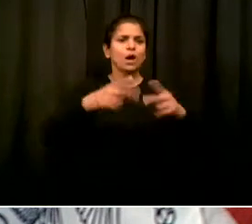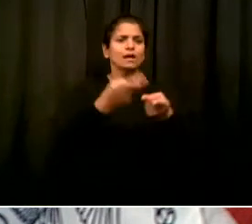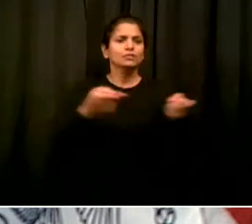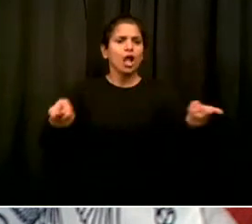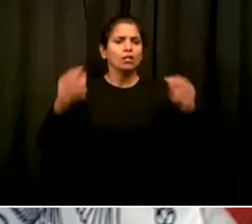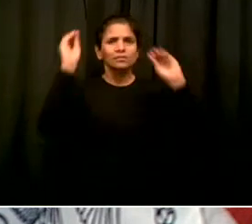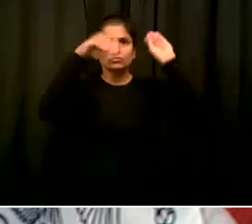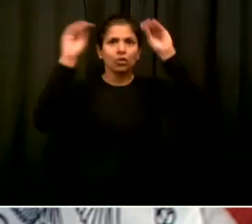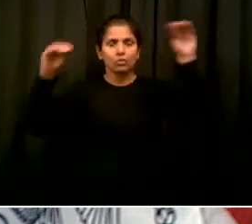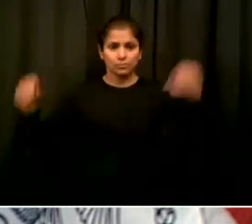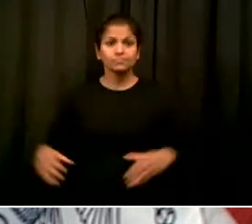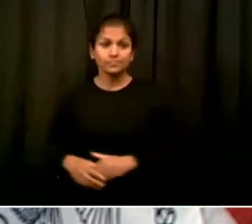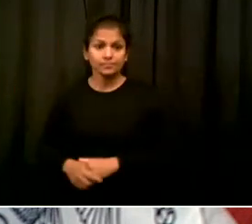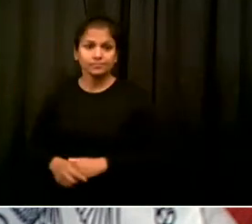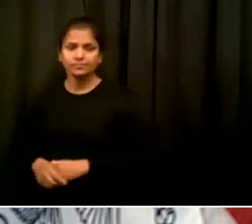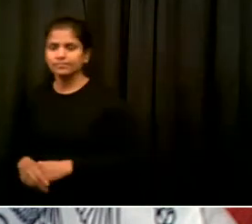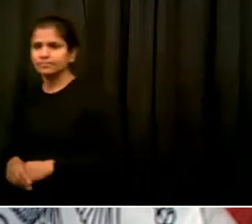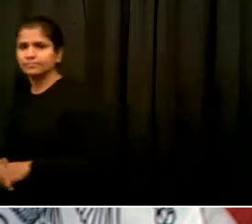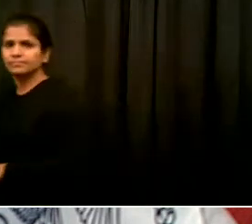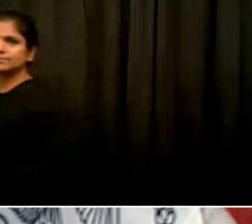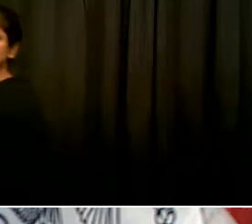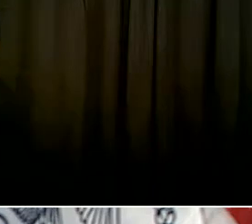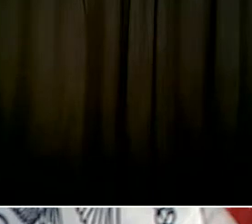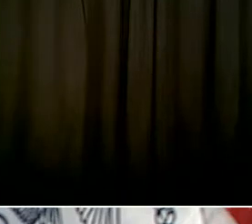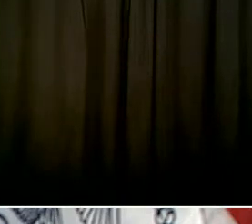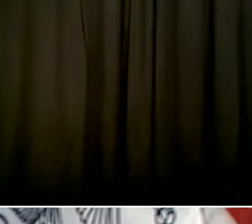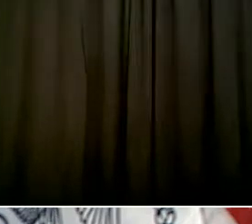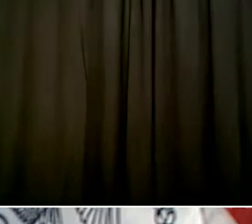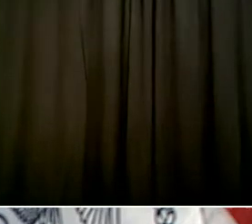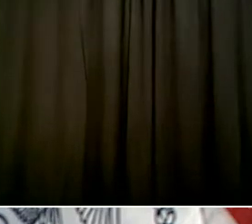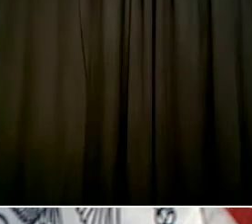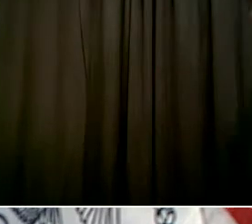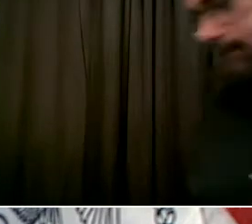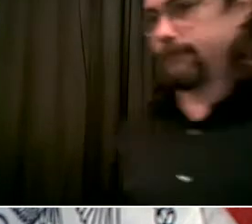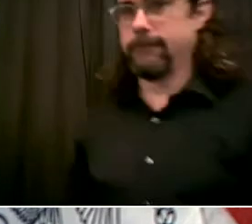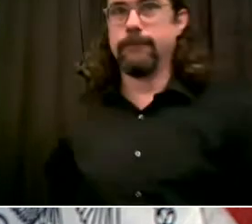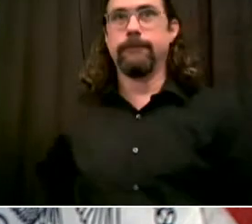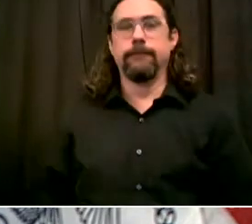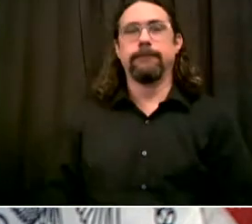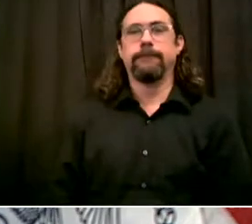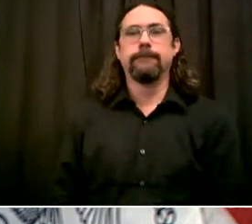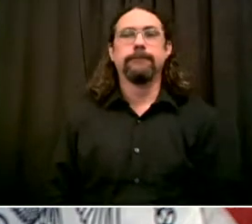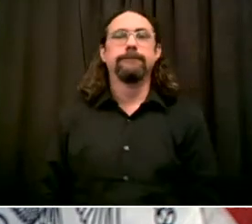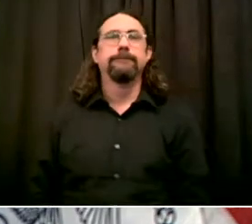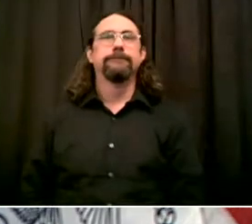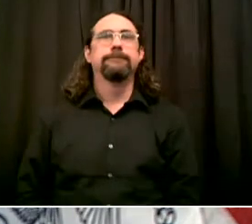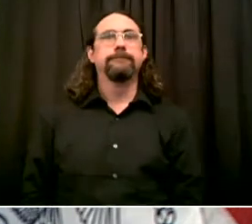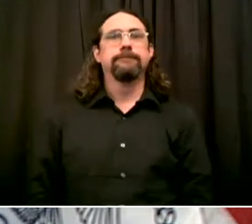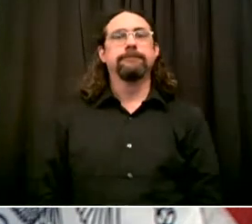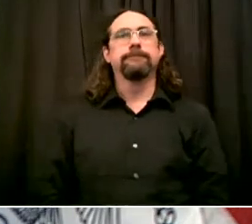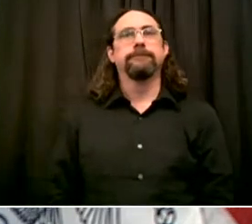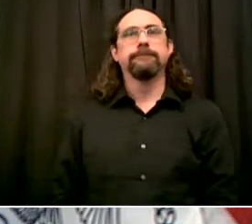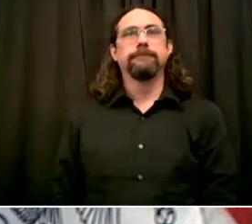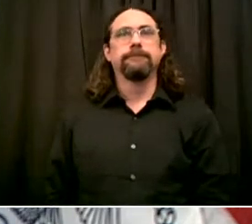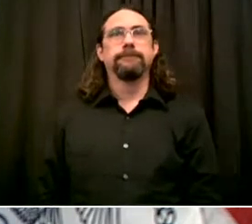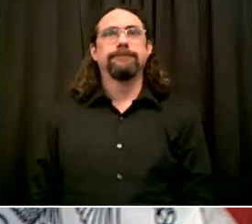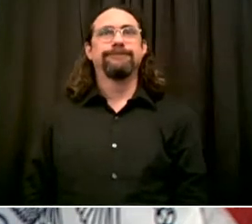SOCIAL SERVICES. AND WE WILL MAKE SURE HE HAVE SHELTER HAS